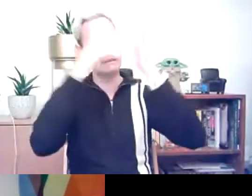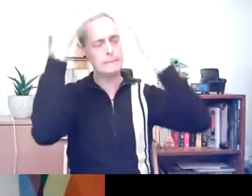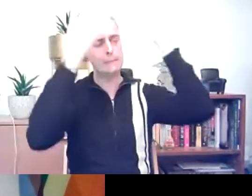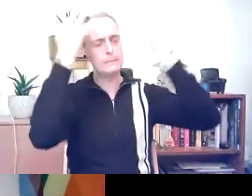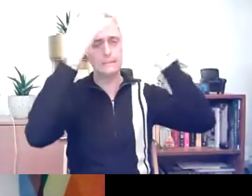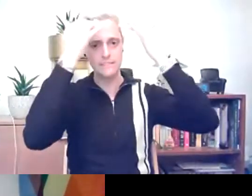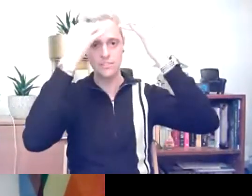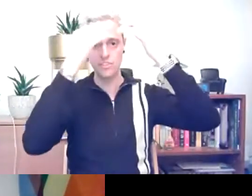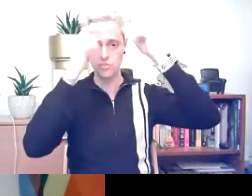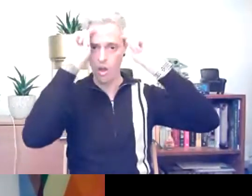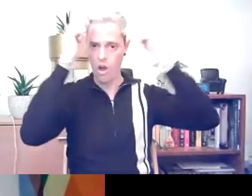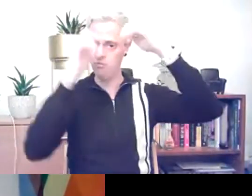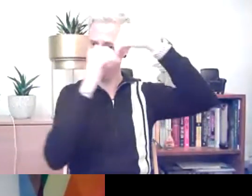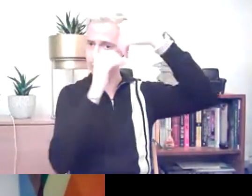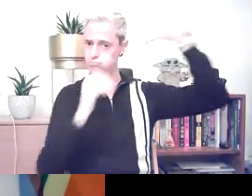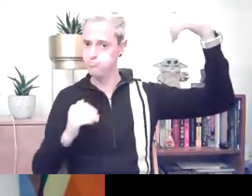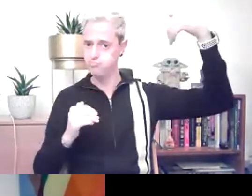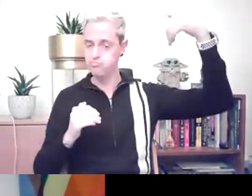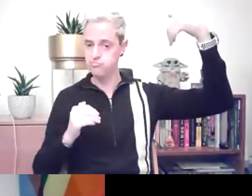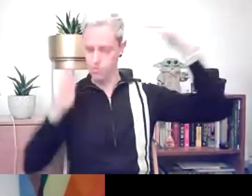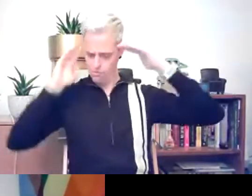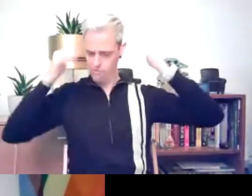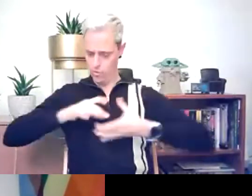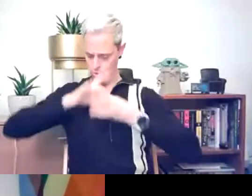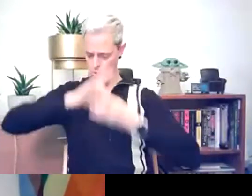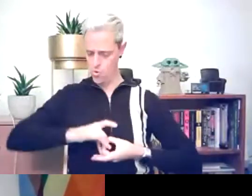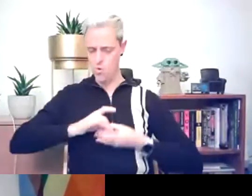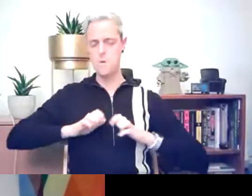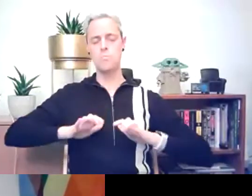you from all sides of the media. 18:28:26 It's really easy to get caught up